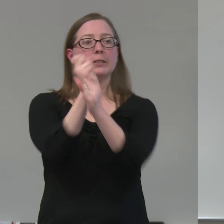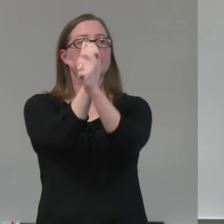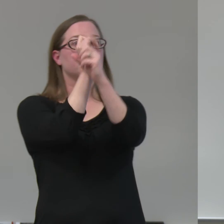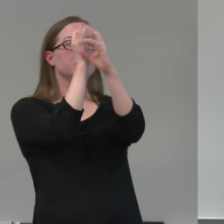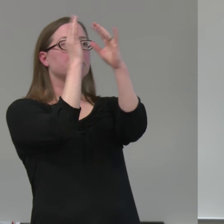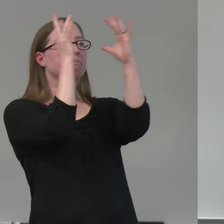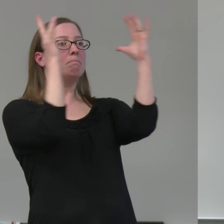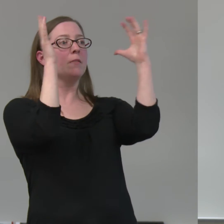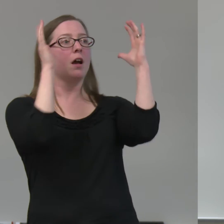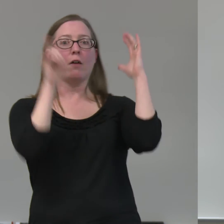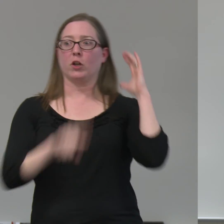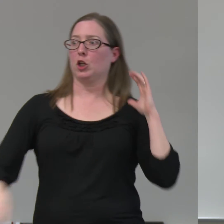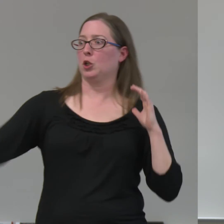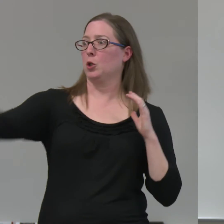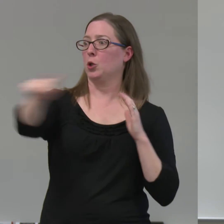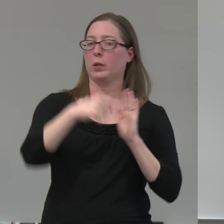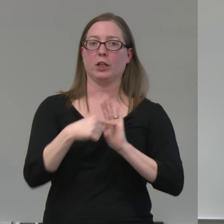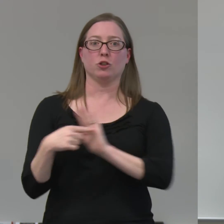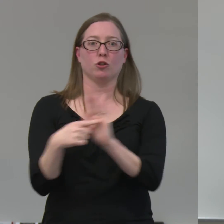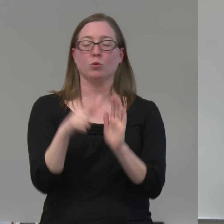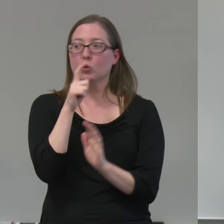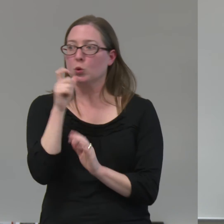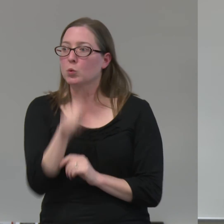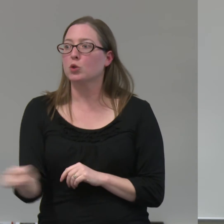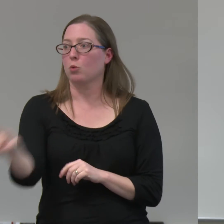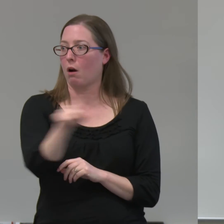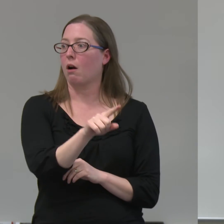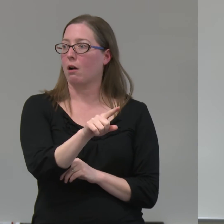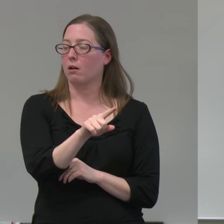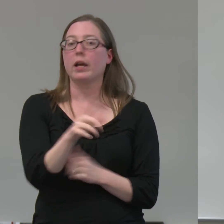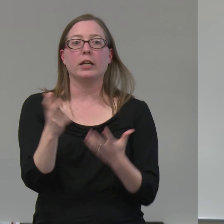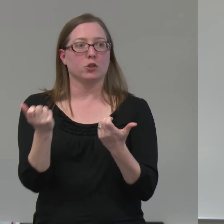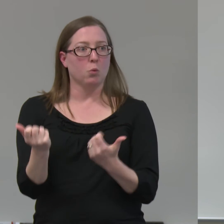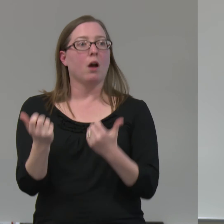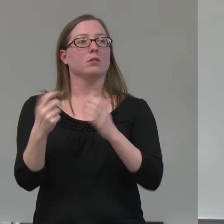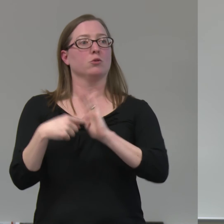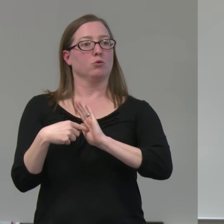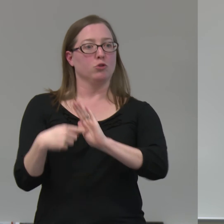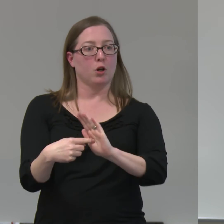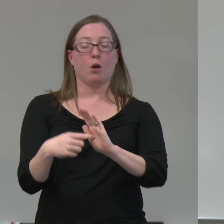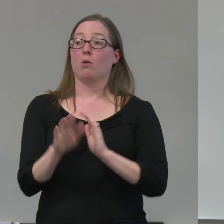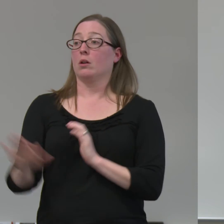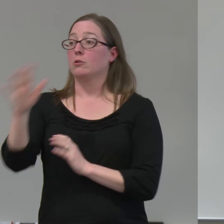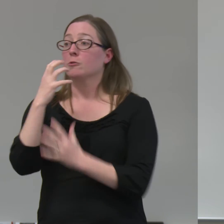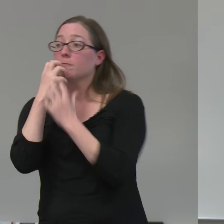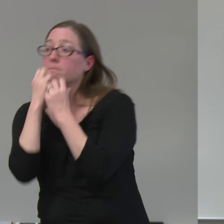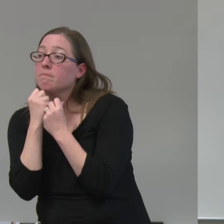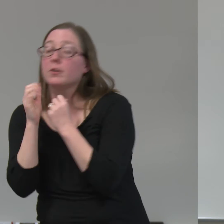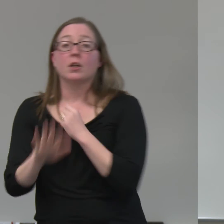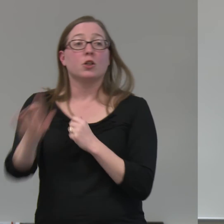and you want it to be that. You want it to be a reflection of your values, your beliefs,